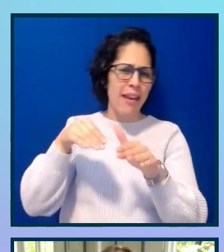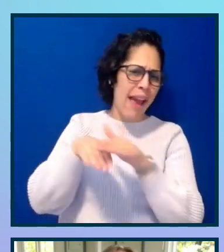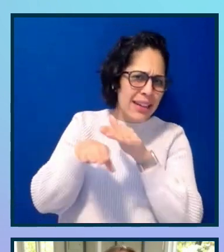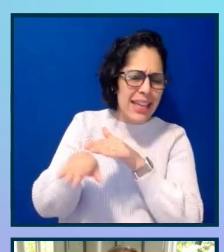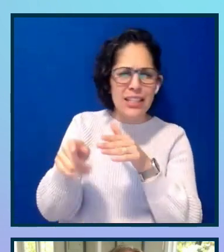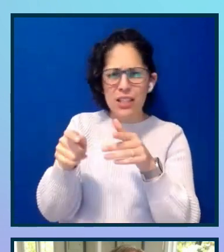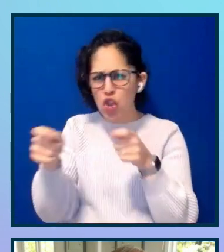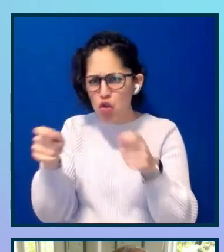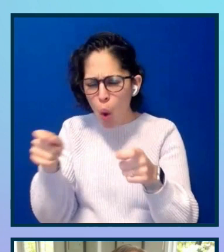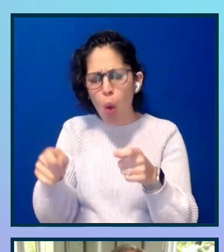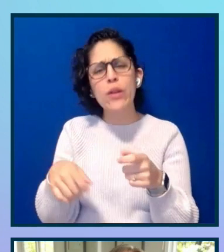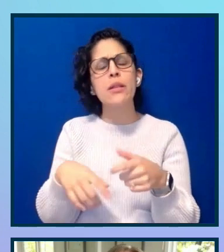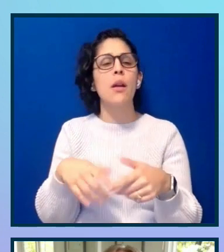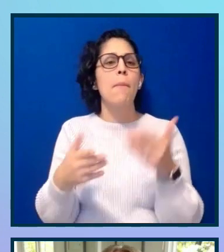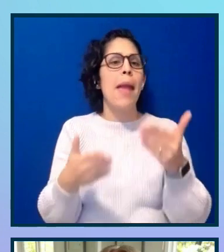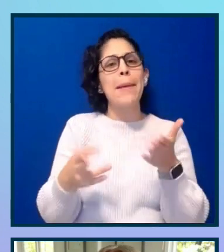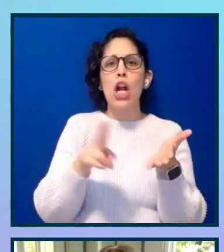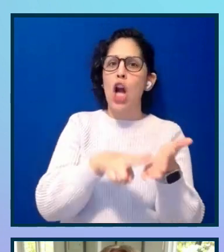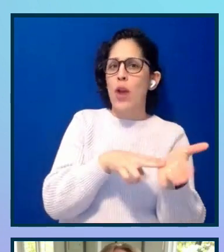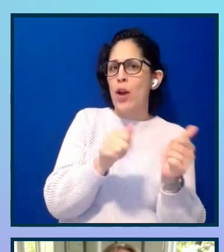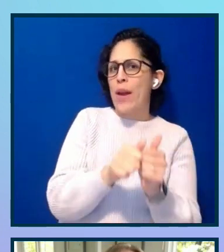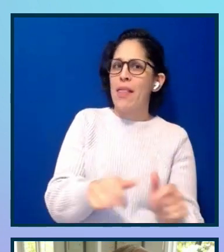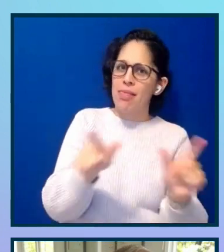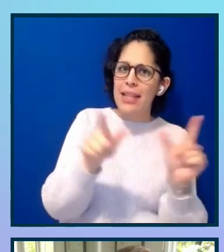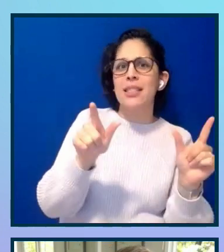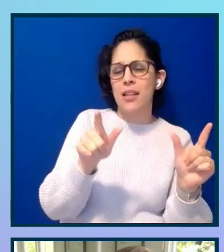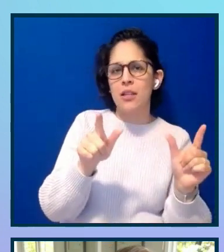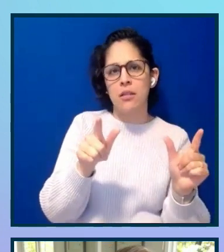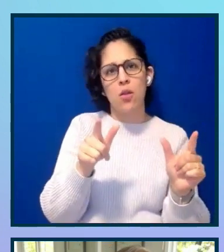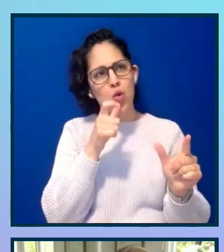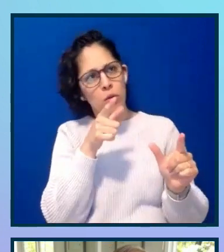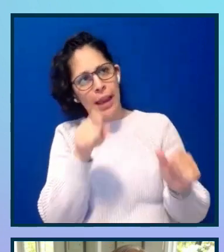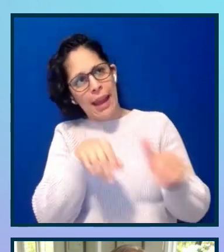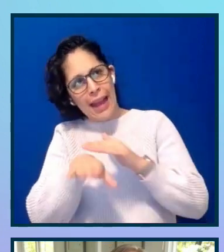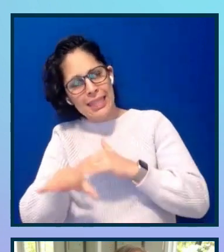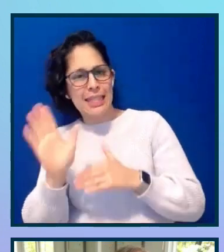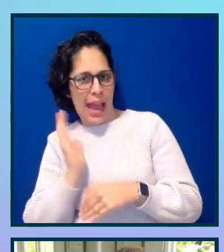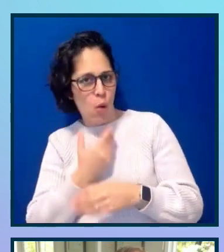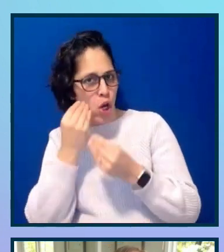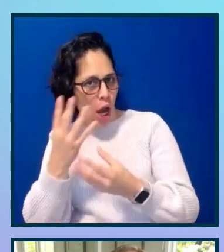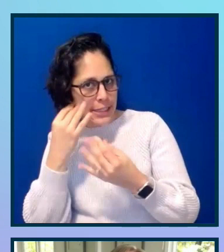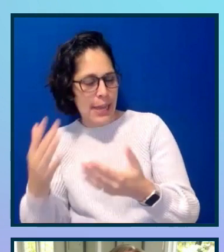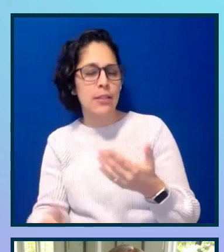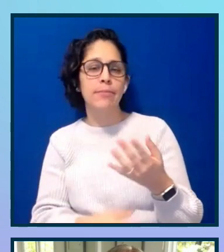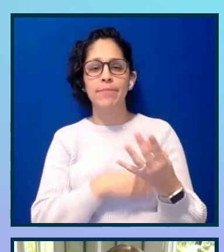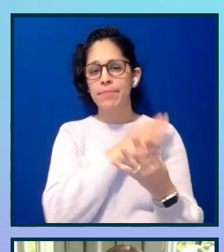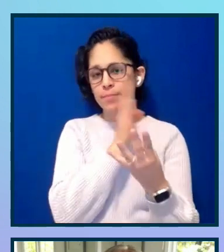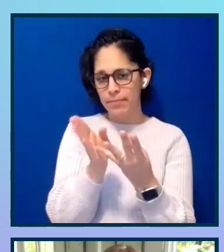maybe contract with licensees to start to use our content. And then finally we have delivery,